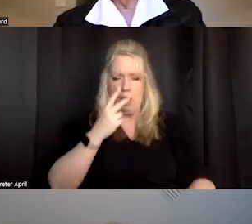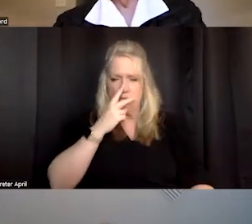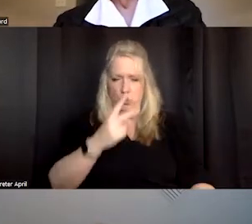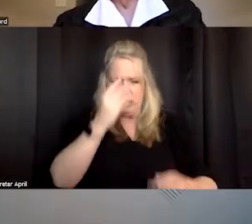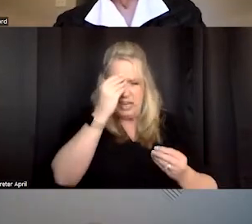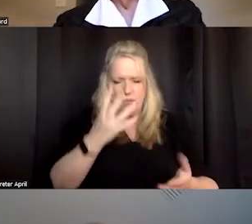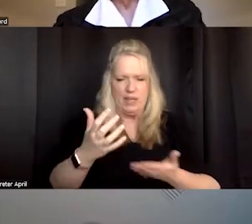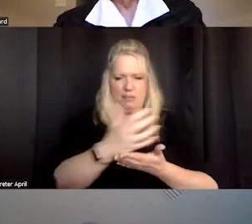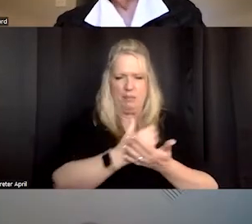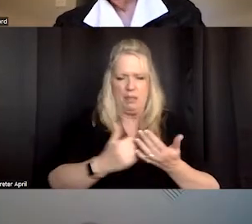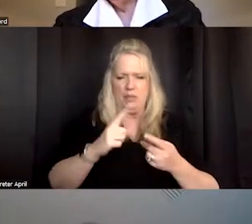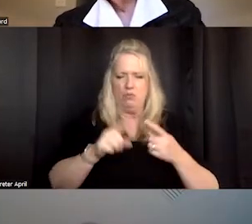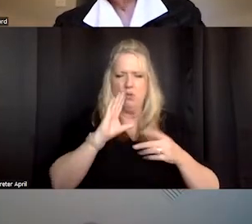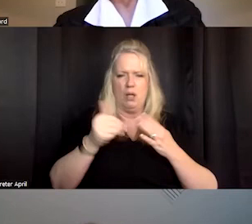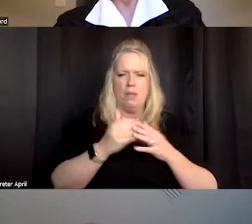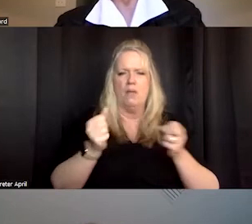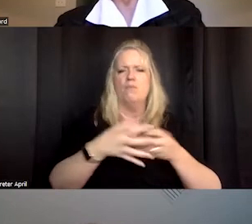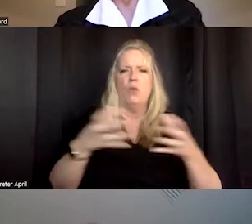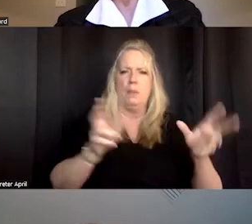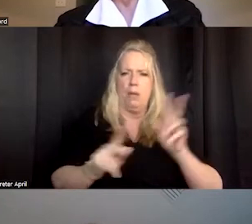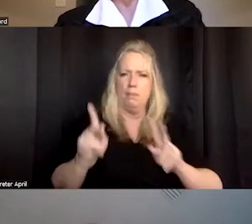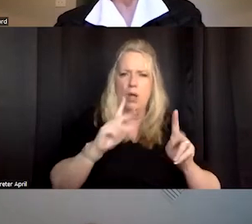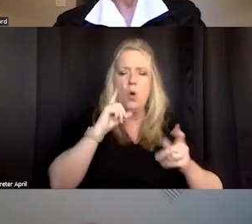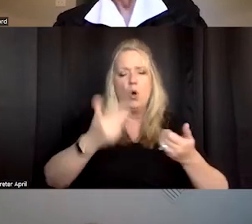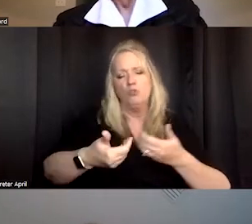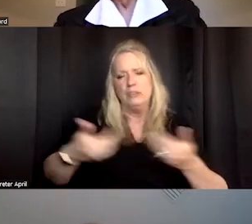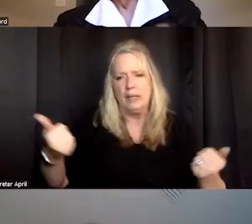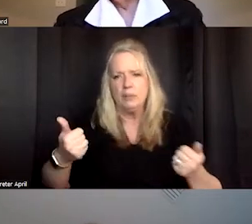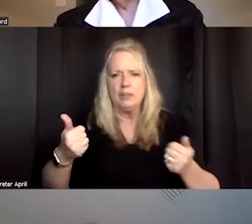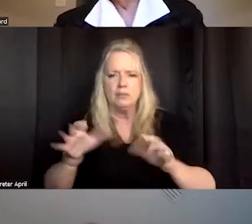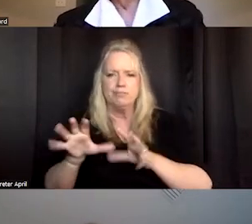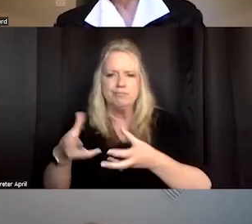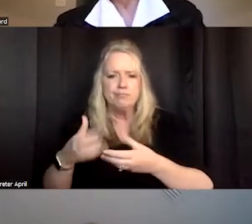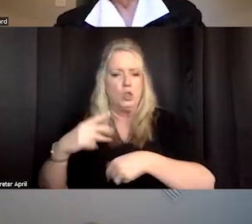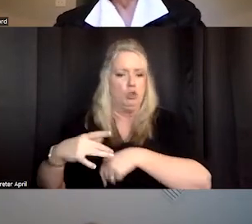BY POPULATION. BY AGE. ARE YOU SEGMENT, BY, BY GEOGRAPHIC REGION. OR HOWEVER